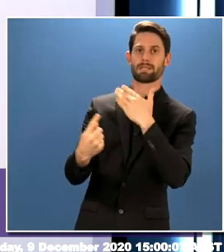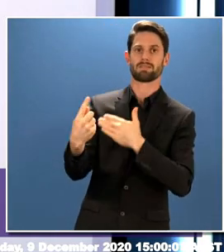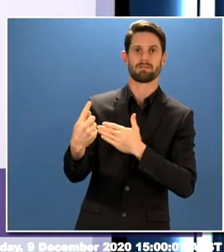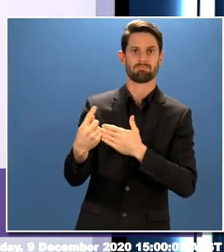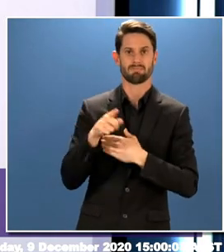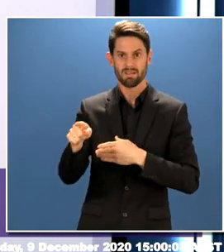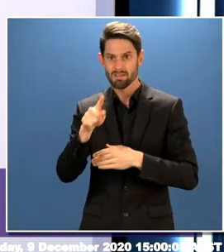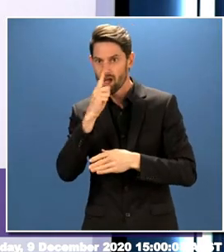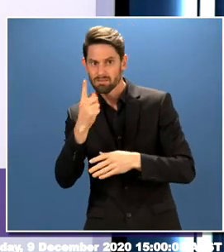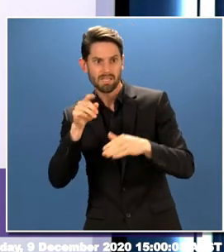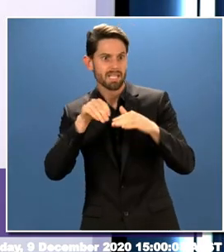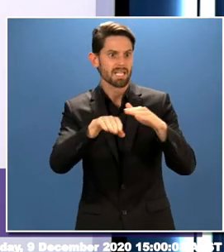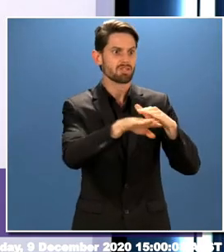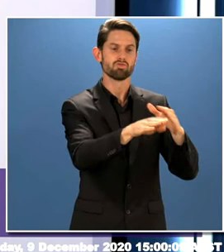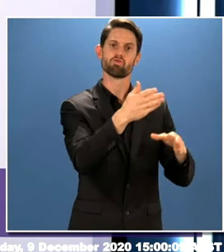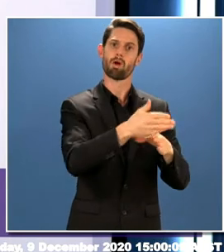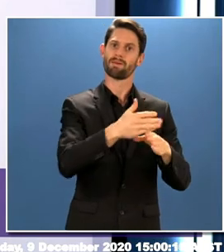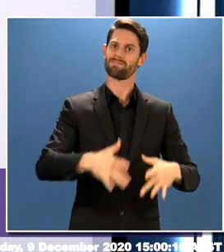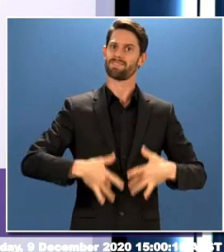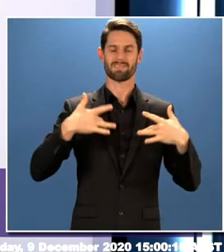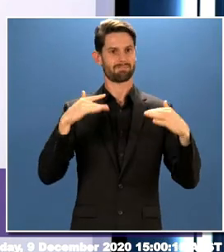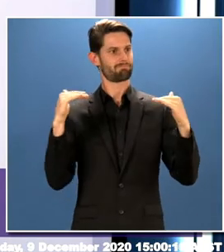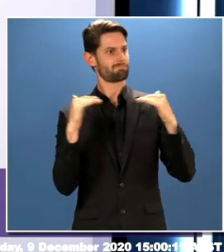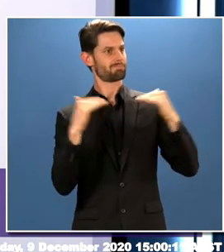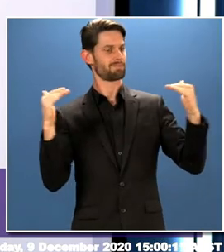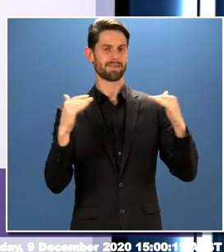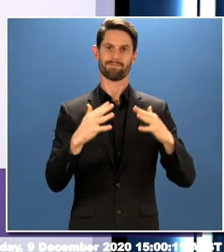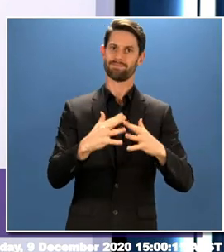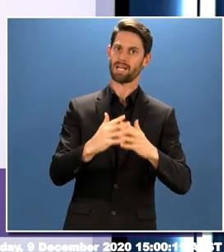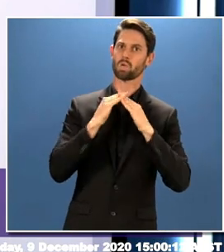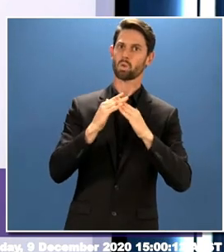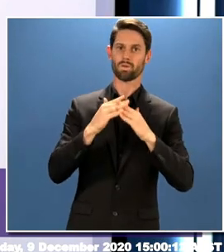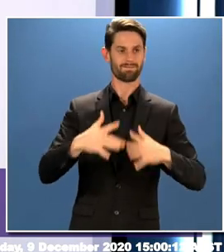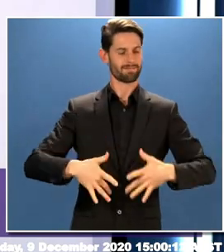dignified, meaningful and promote social connectedness.